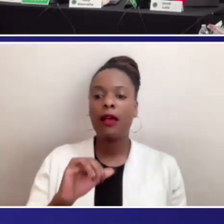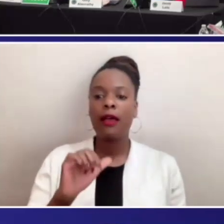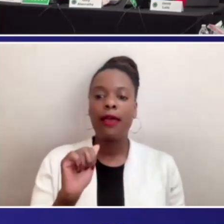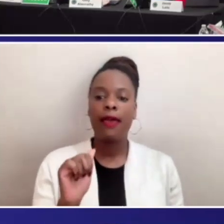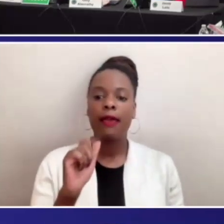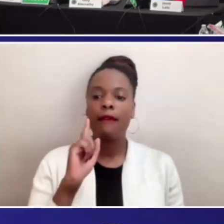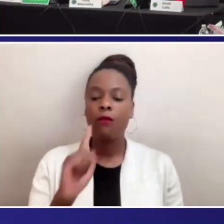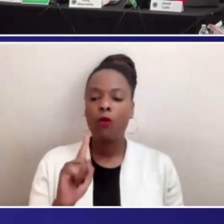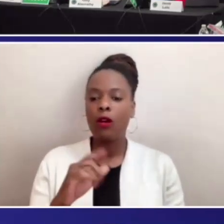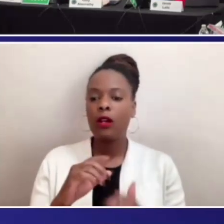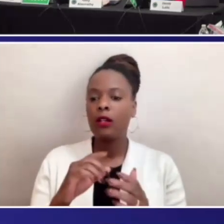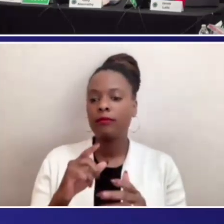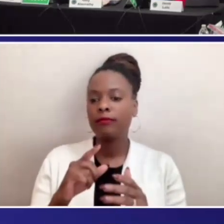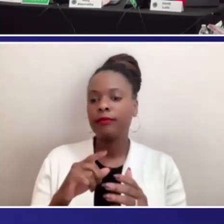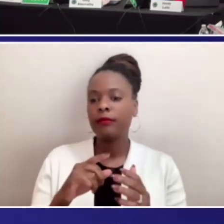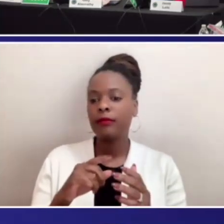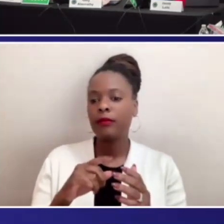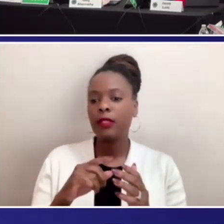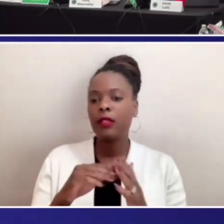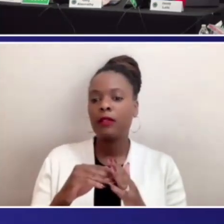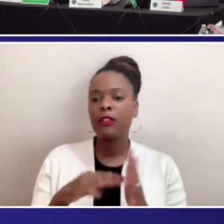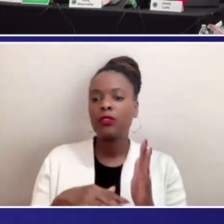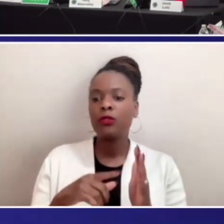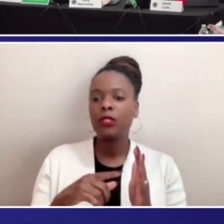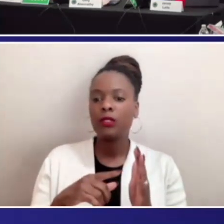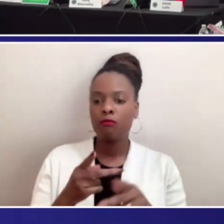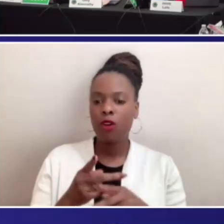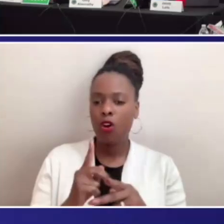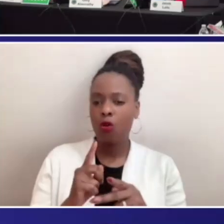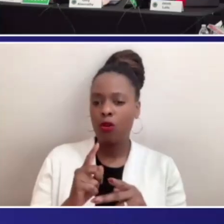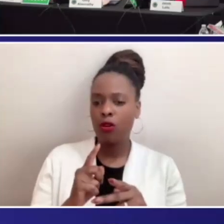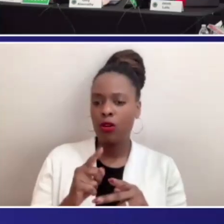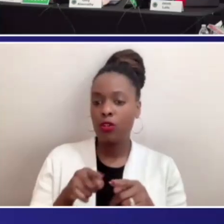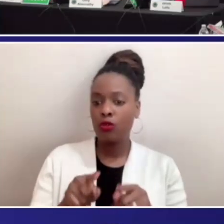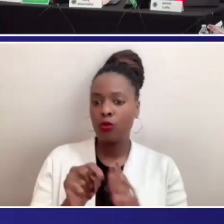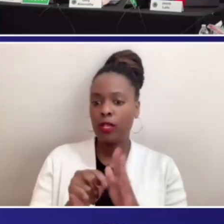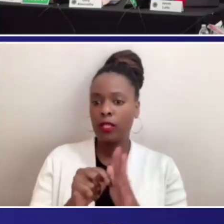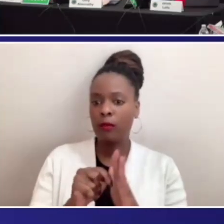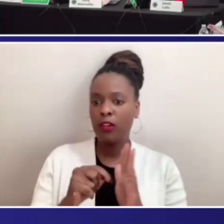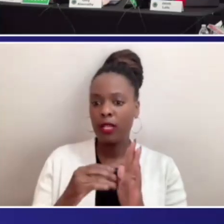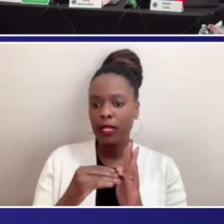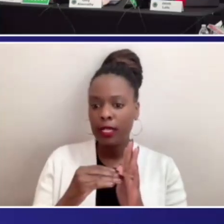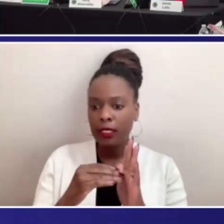(1), is enrolled in a program of study at an institution as of June 30,